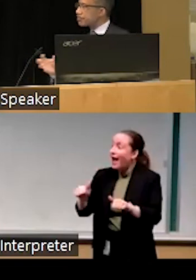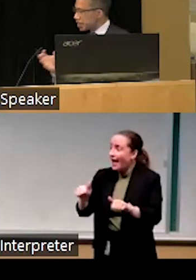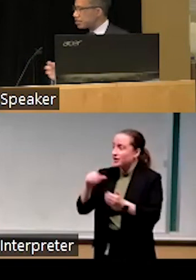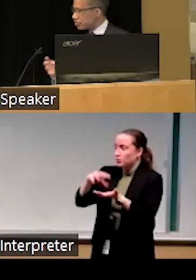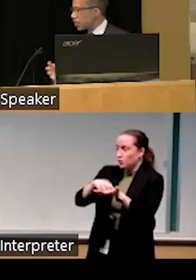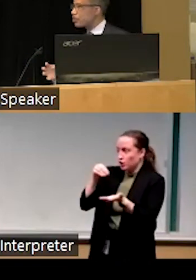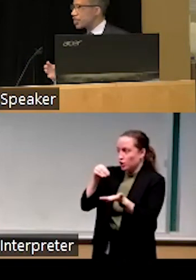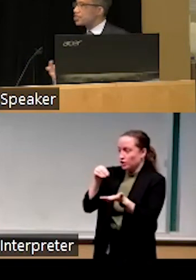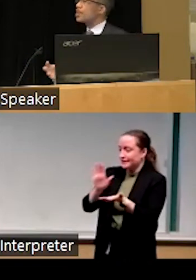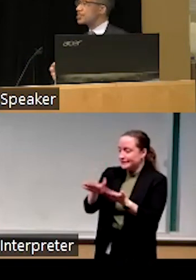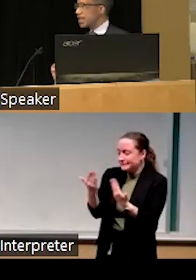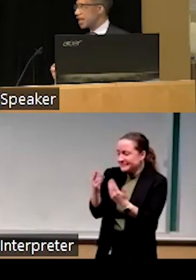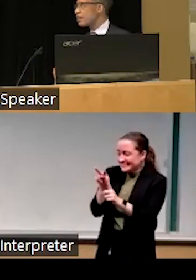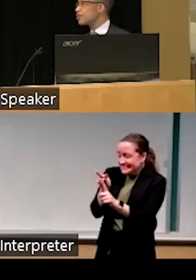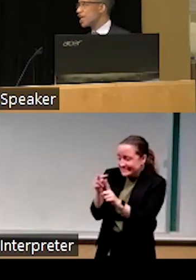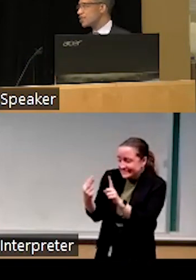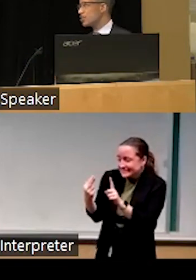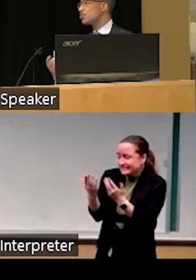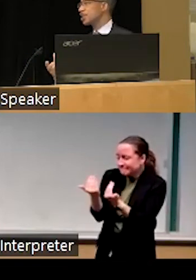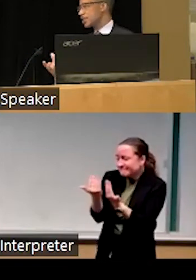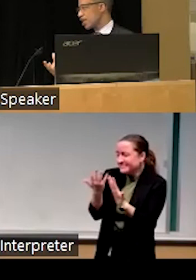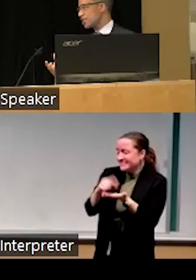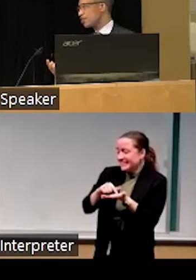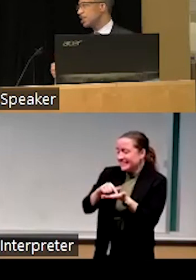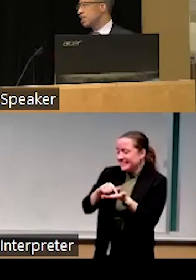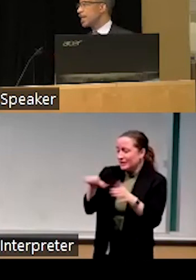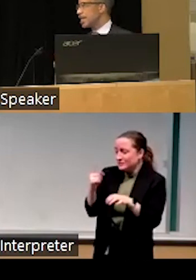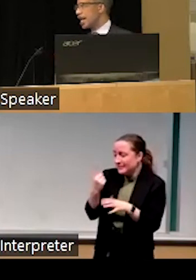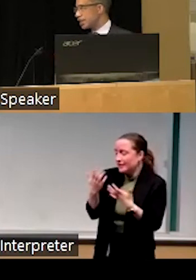see if we can we can Bridge as much of that Gap as possible as quickly as possible and